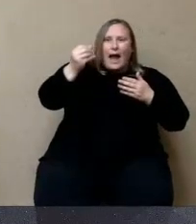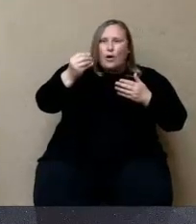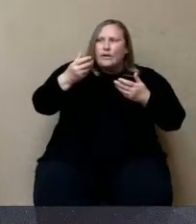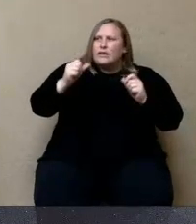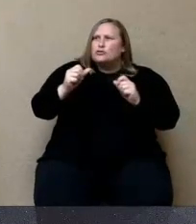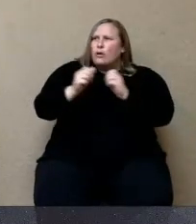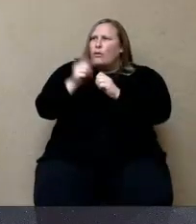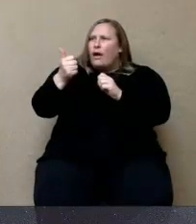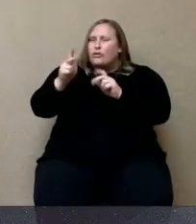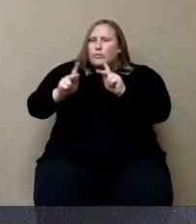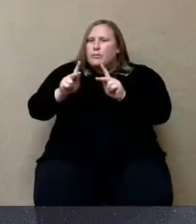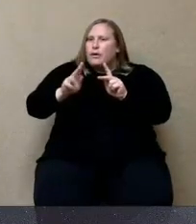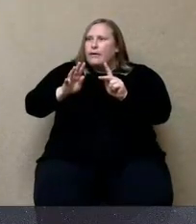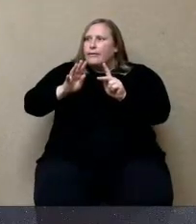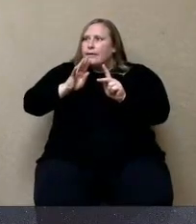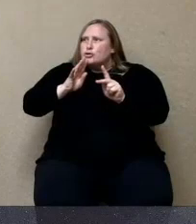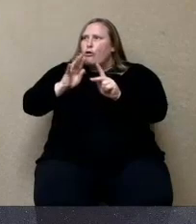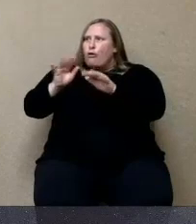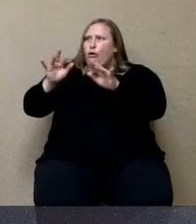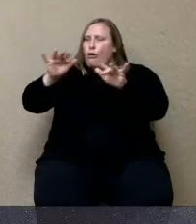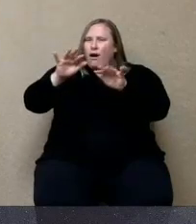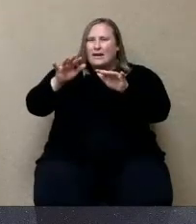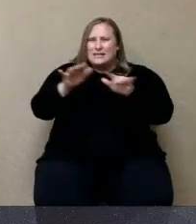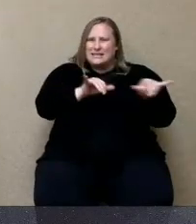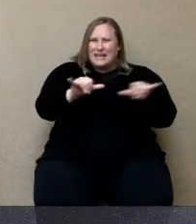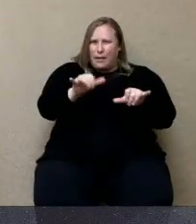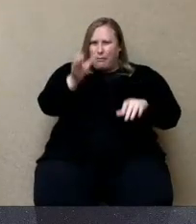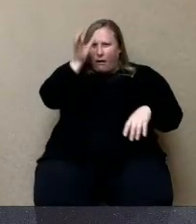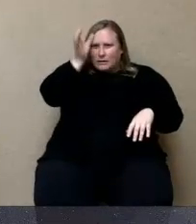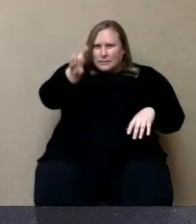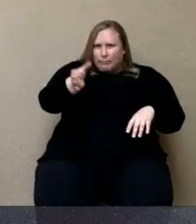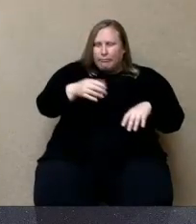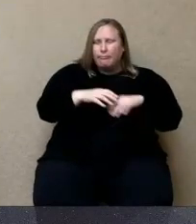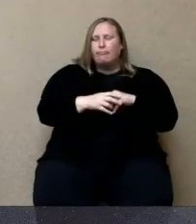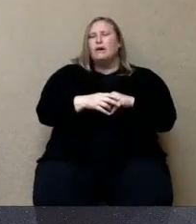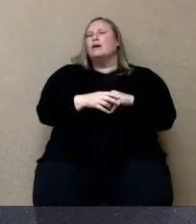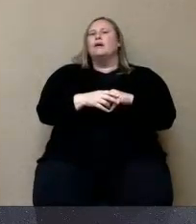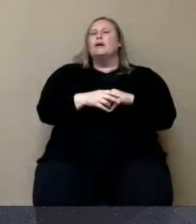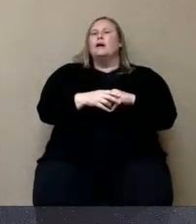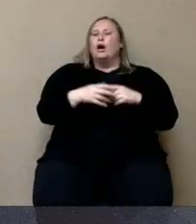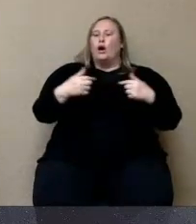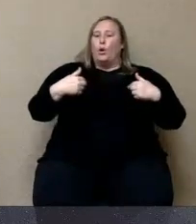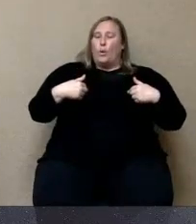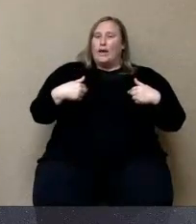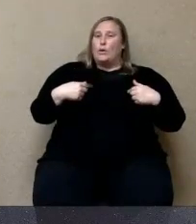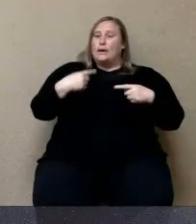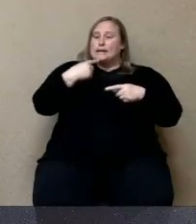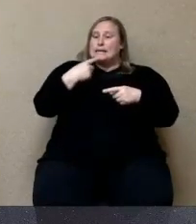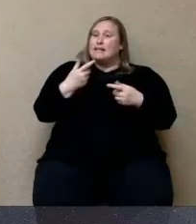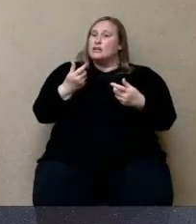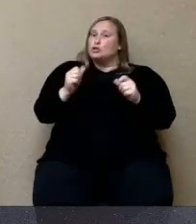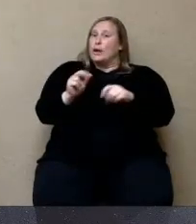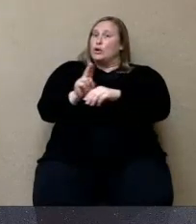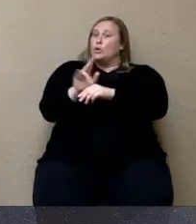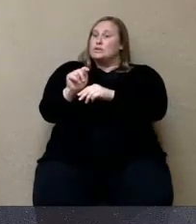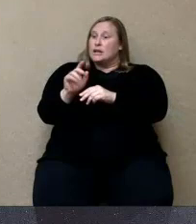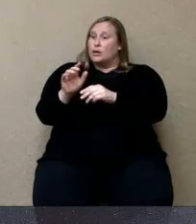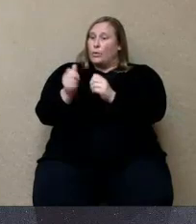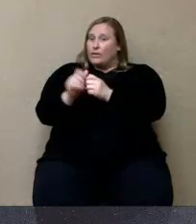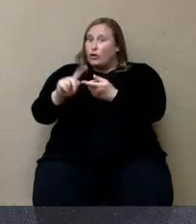and see what reactions they get. And so, having, a lot of times we're the ones who are saying, let's try to use it with your friend or let's try to use it